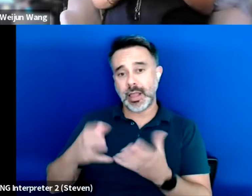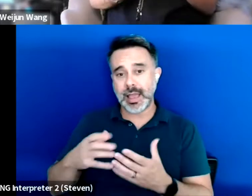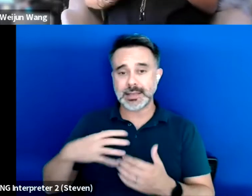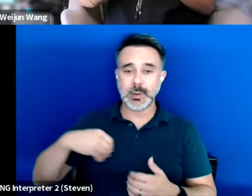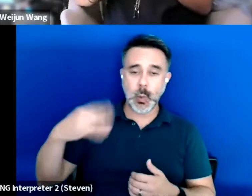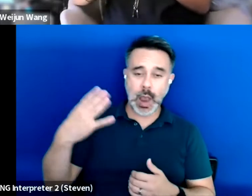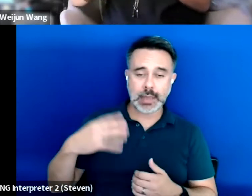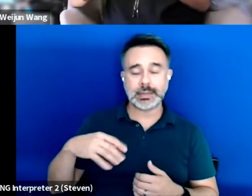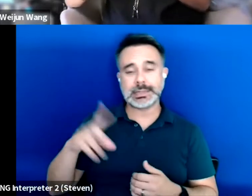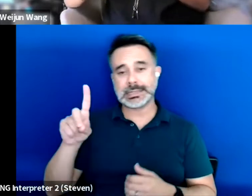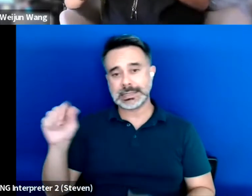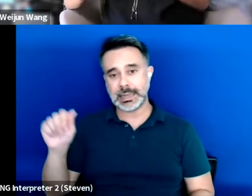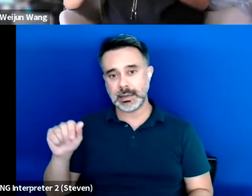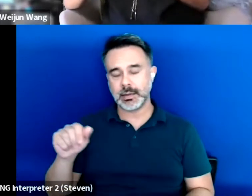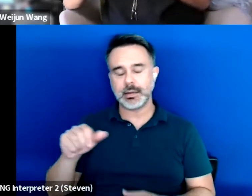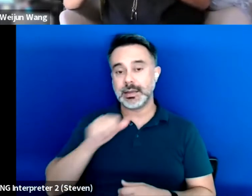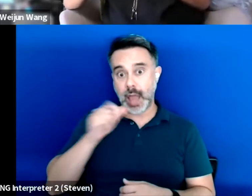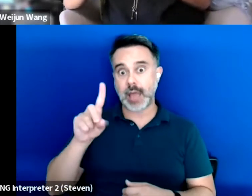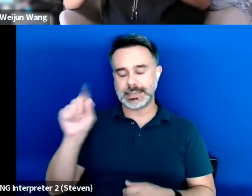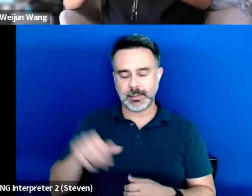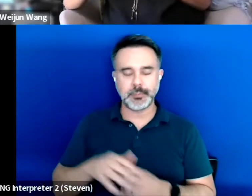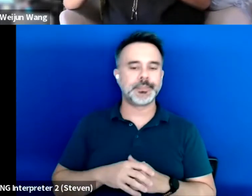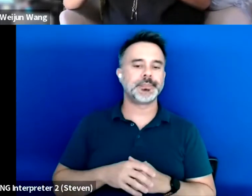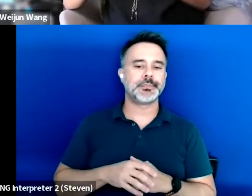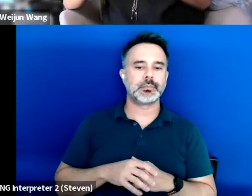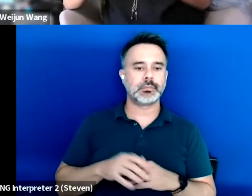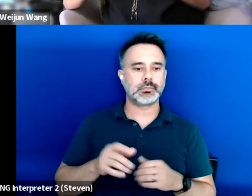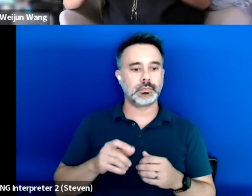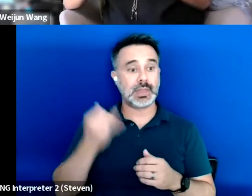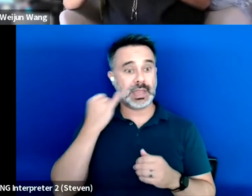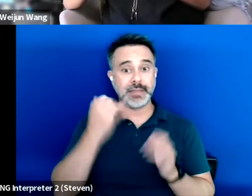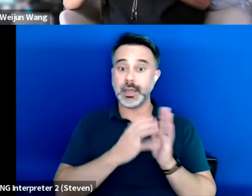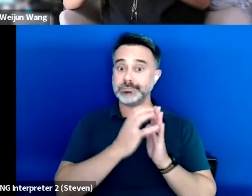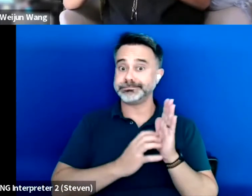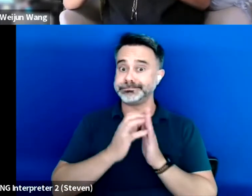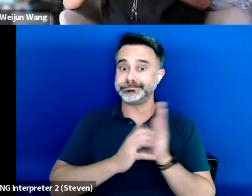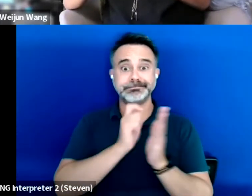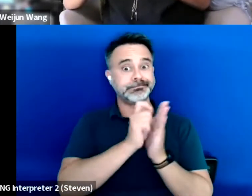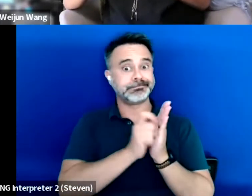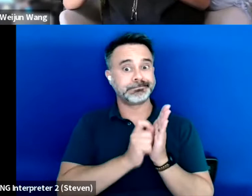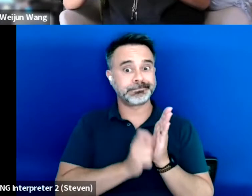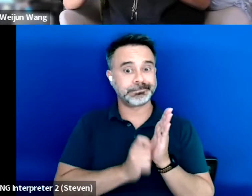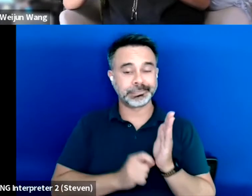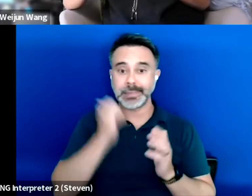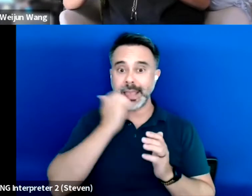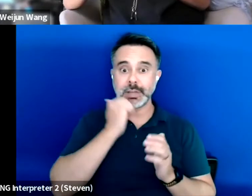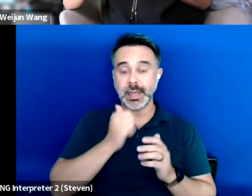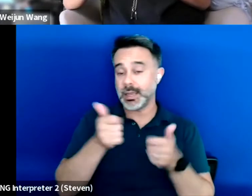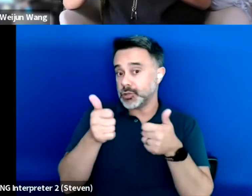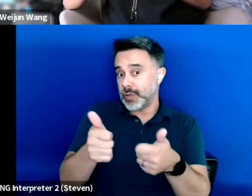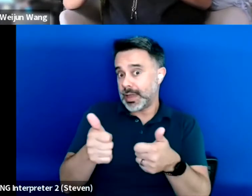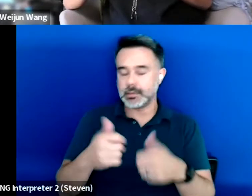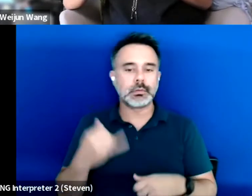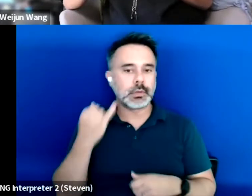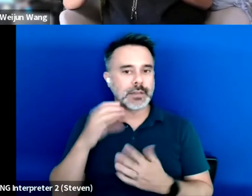adds a layer to the push/pull of writing. All this is tempered by the fact that disabled life, with its unpredictable crises,